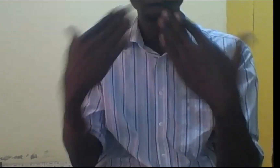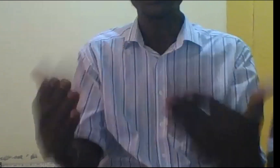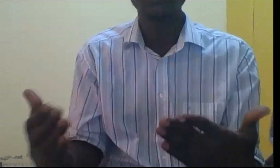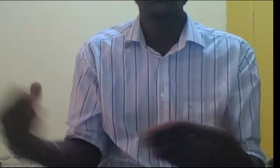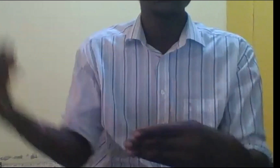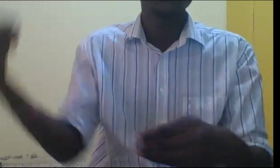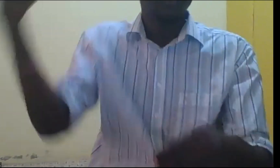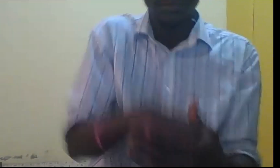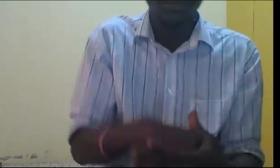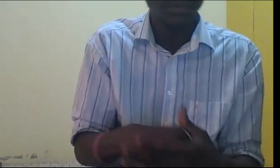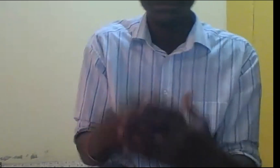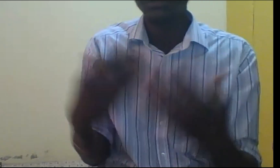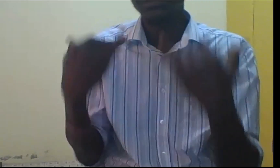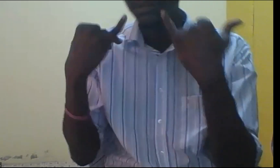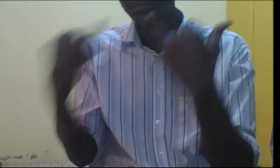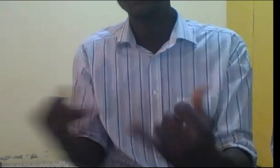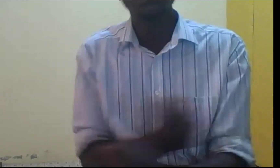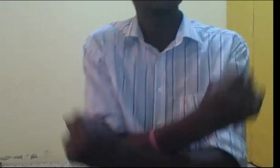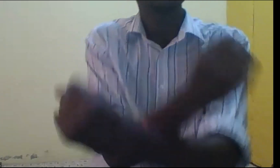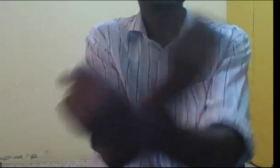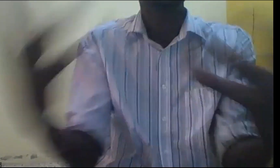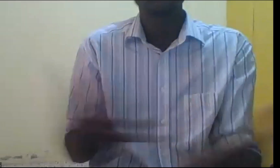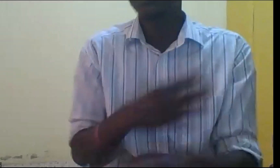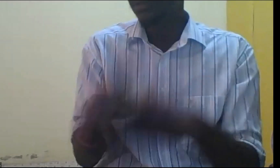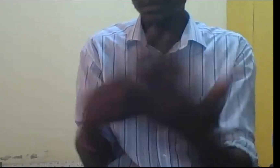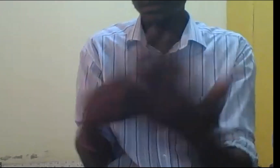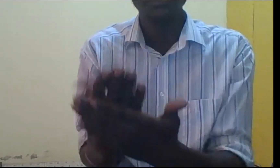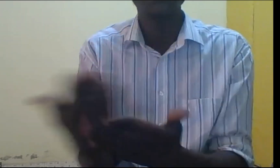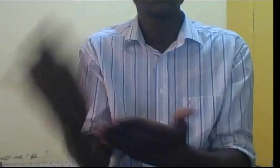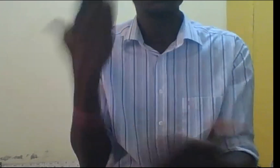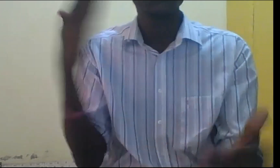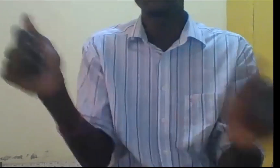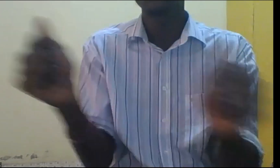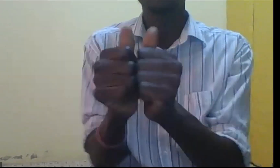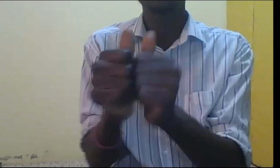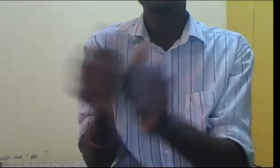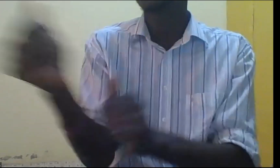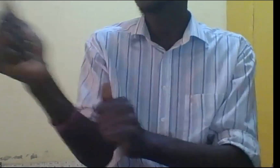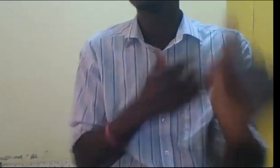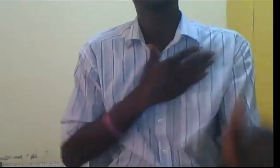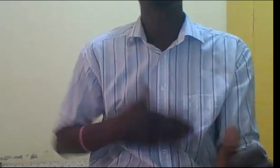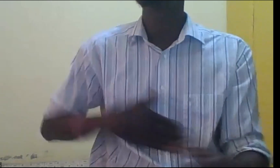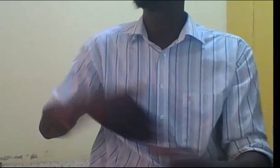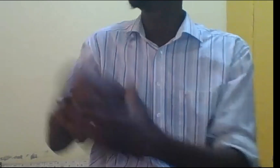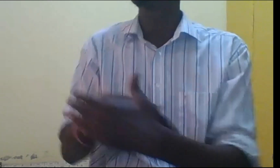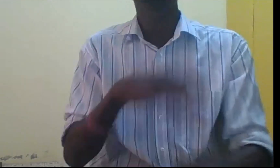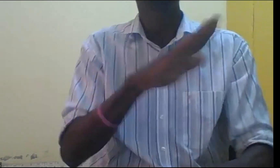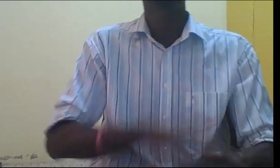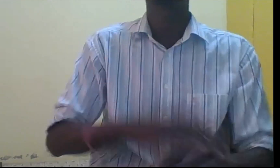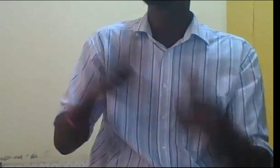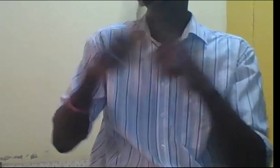We will be sharing all of this back with everybody who was on the call and the wider Mcld crew.